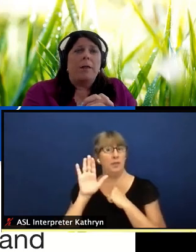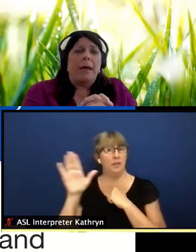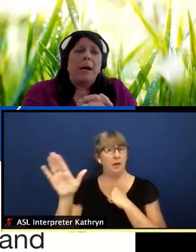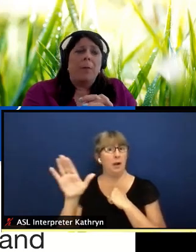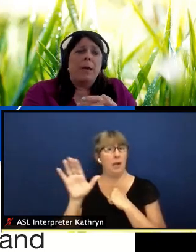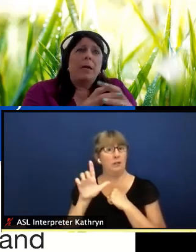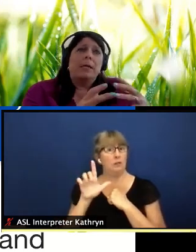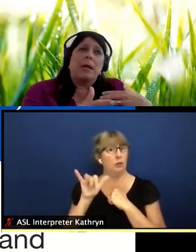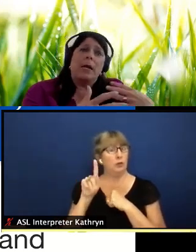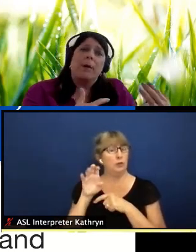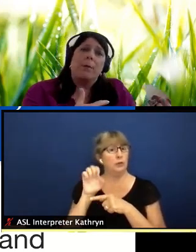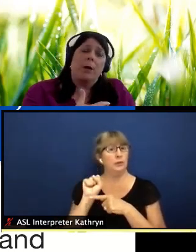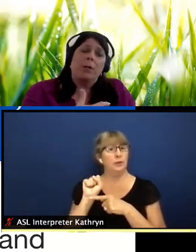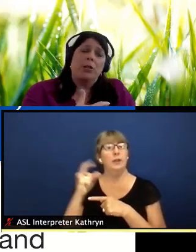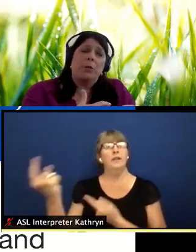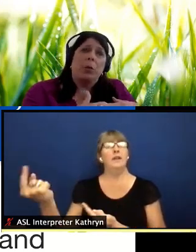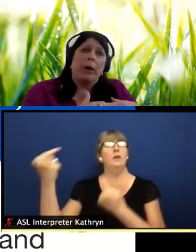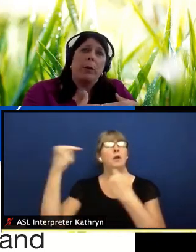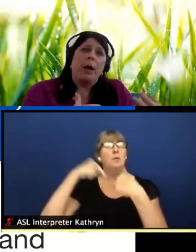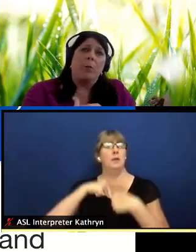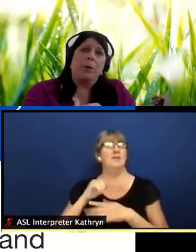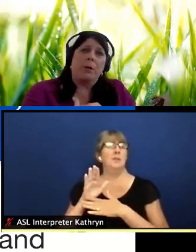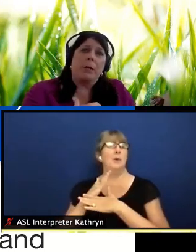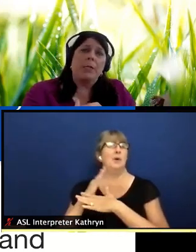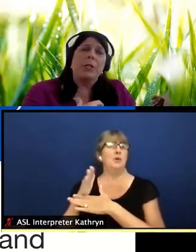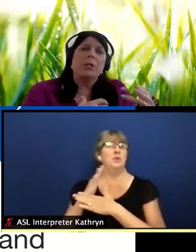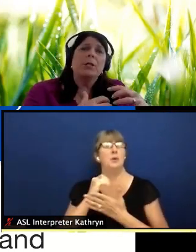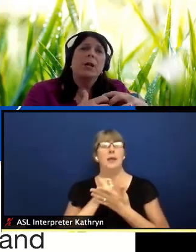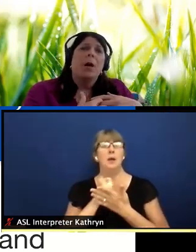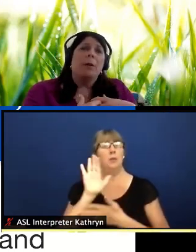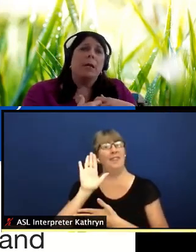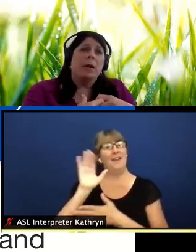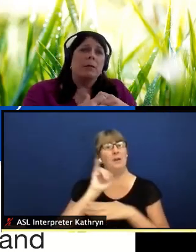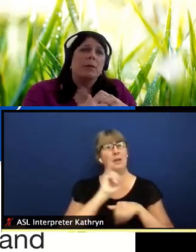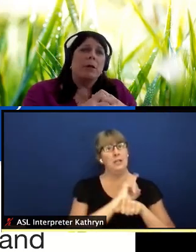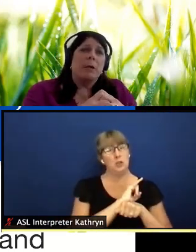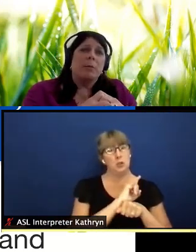They come in, it's kind of a partnership where we help with our interns, but they also come in and